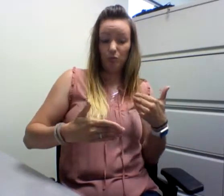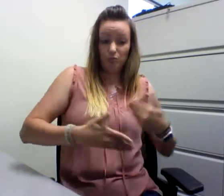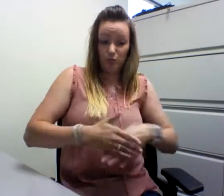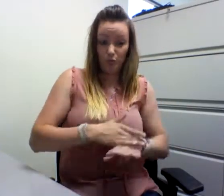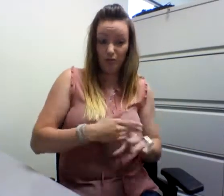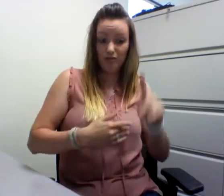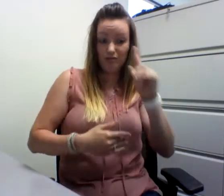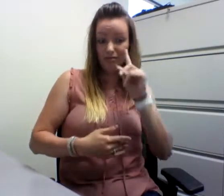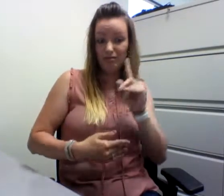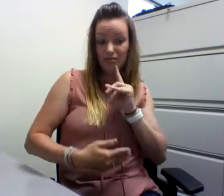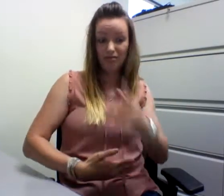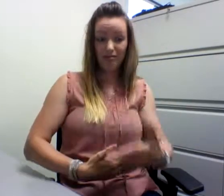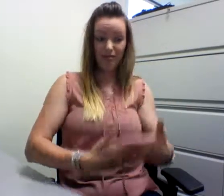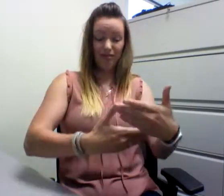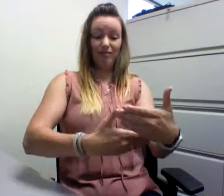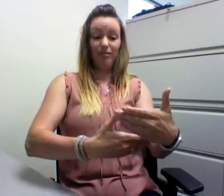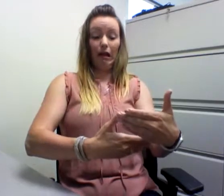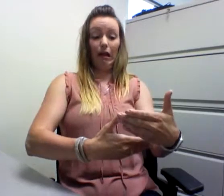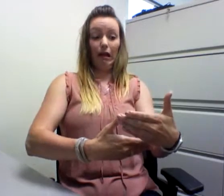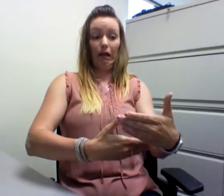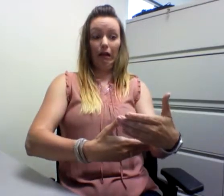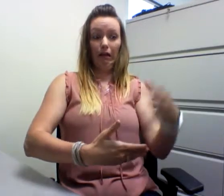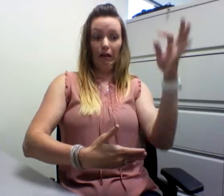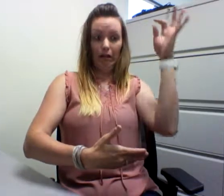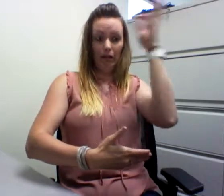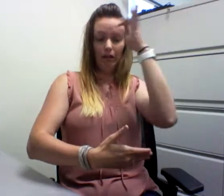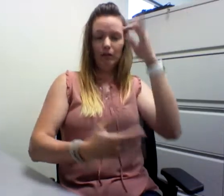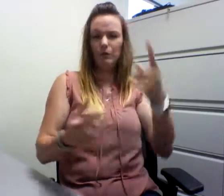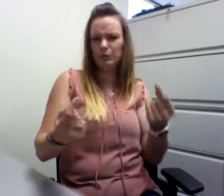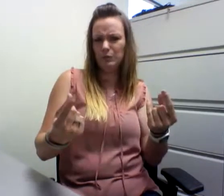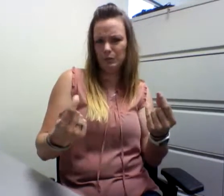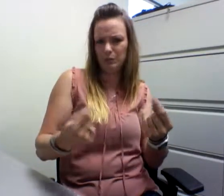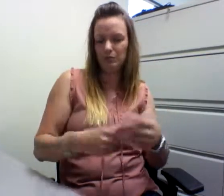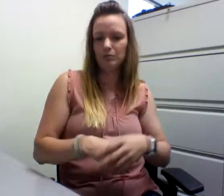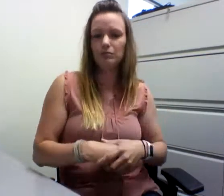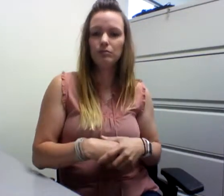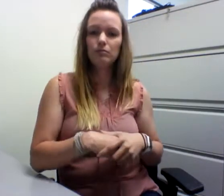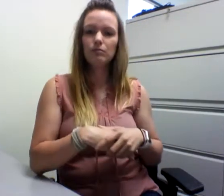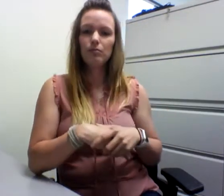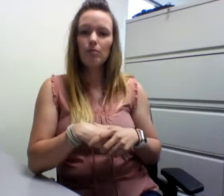They have no idea what to do with a Deaf child